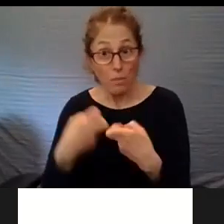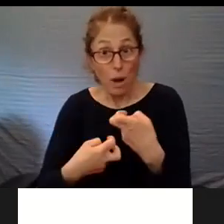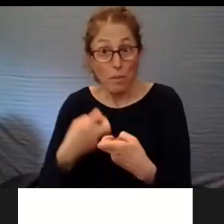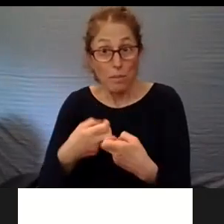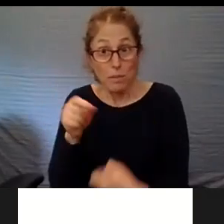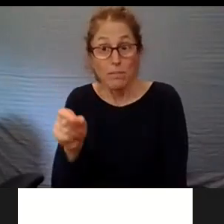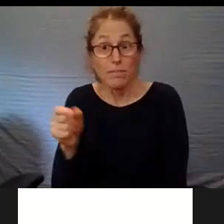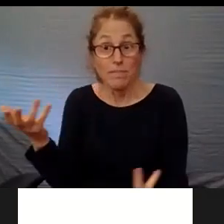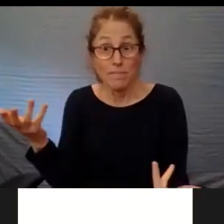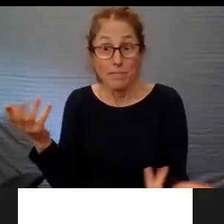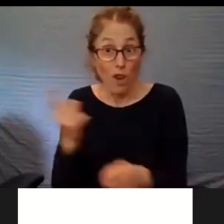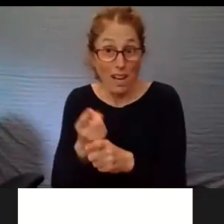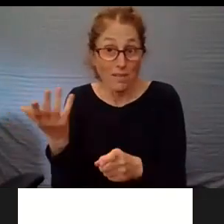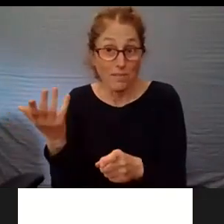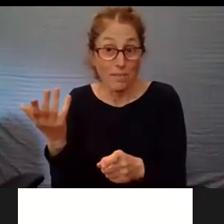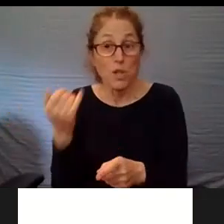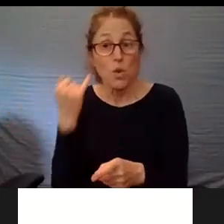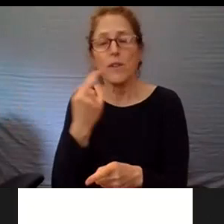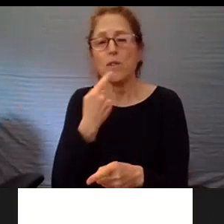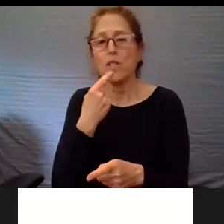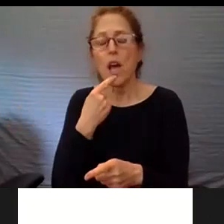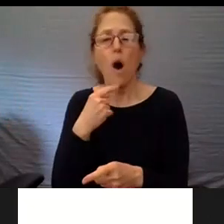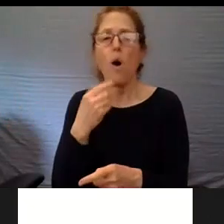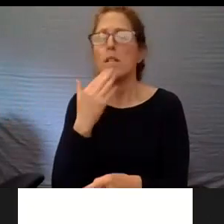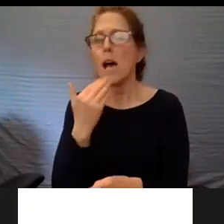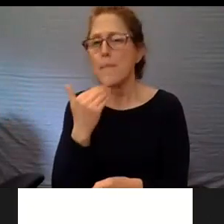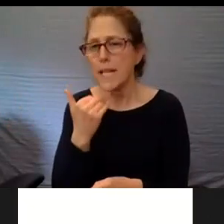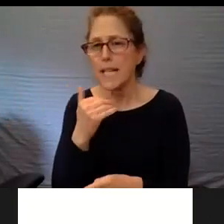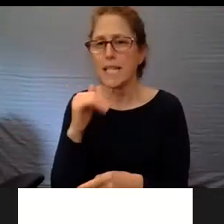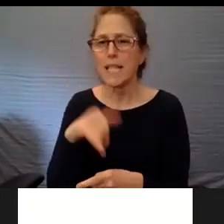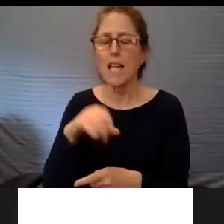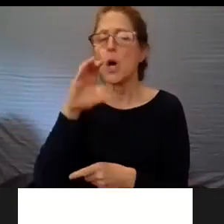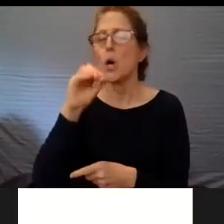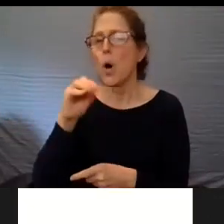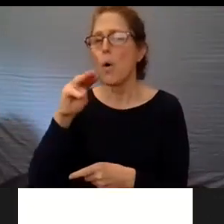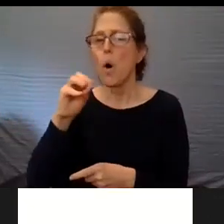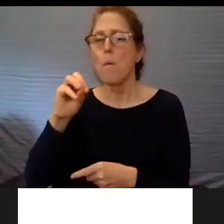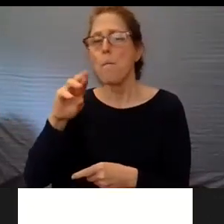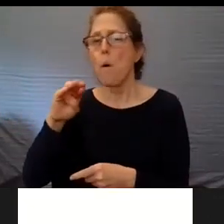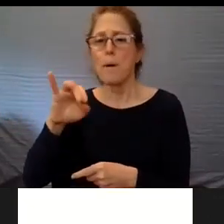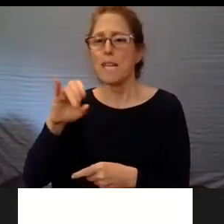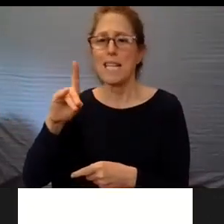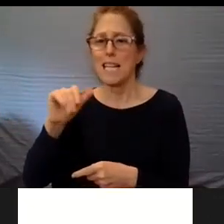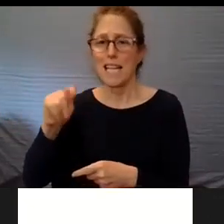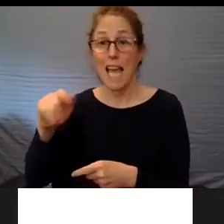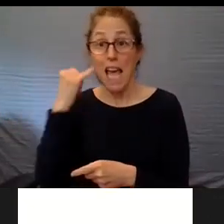So if you say, diabetes is a co-morbidity, and if your diabetes is significant enough,